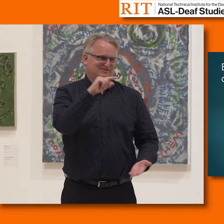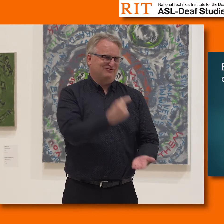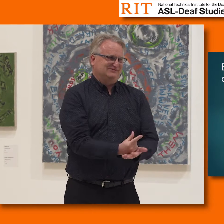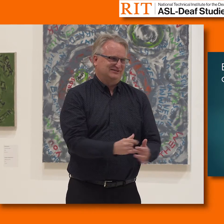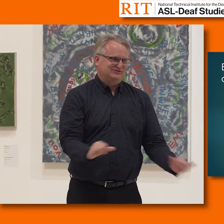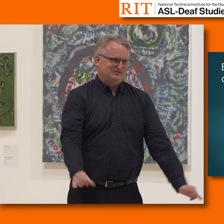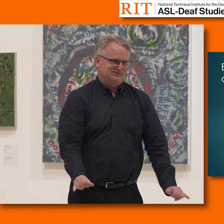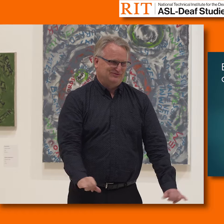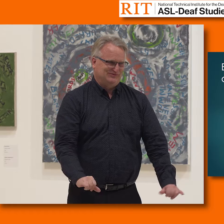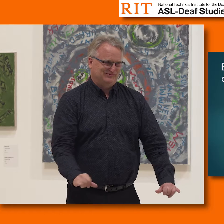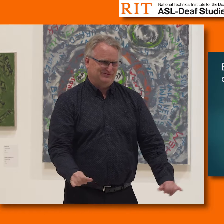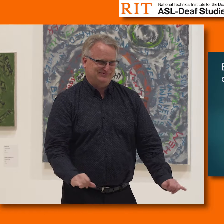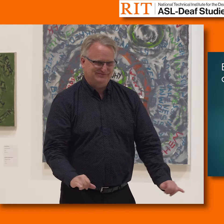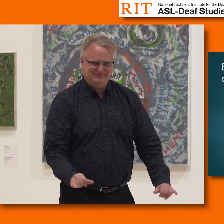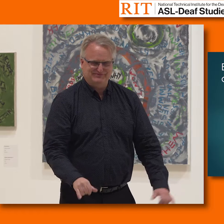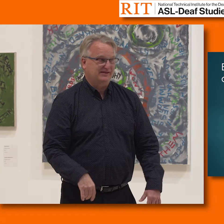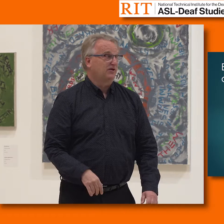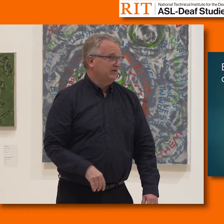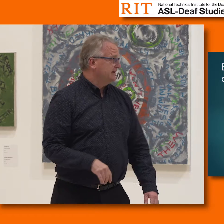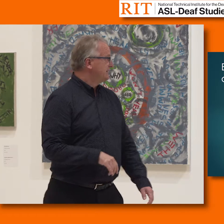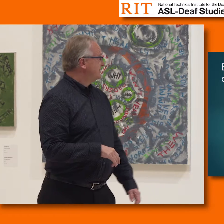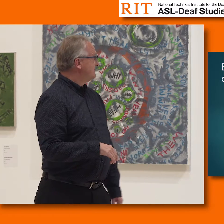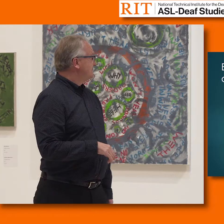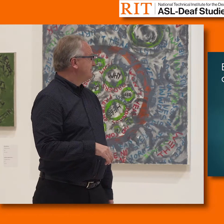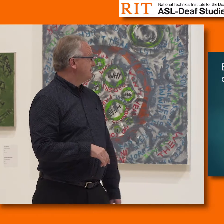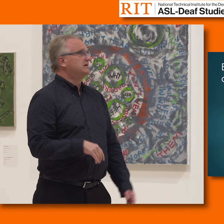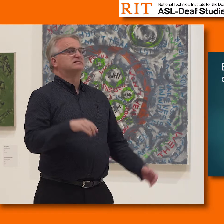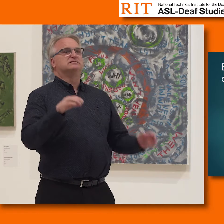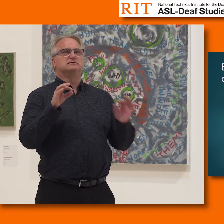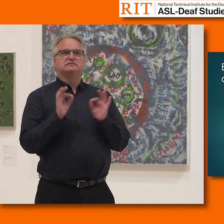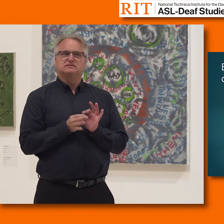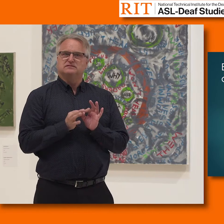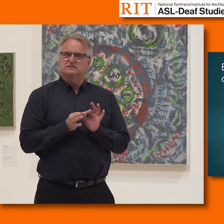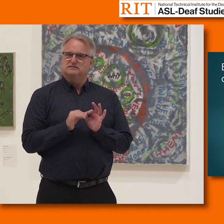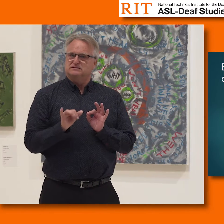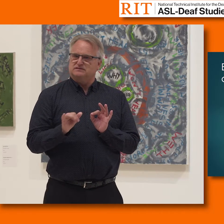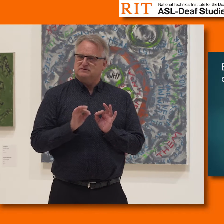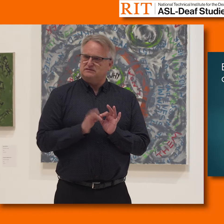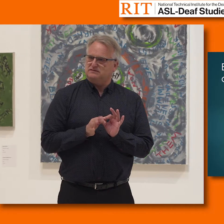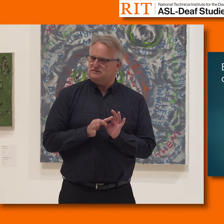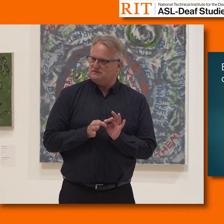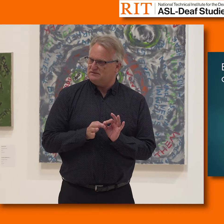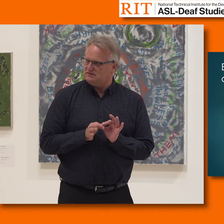And so, I graduated with that master's degree and I'm very proud, I'm a very proud graduate of RIT,